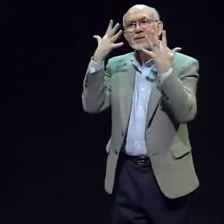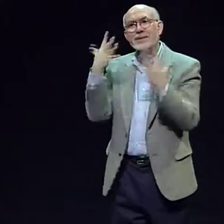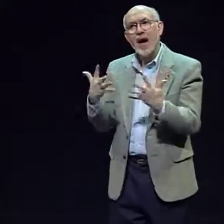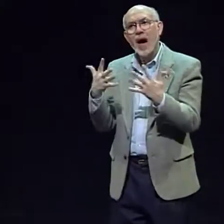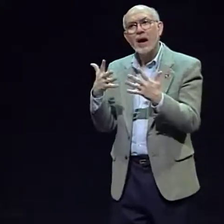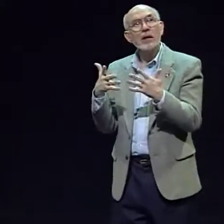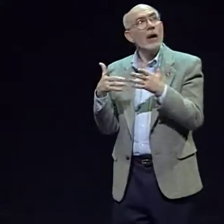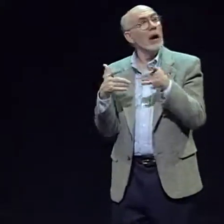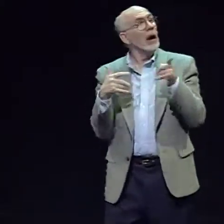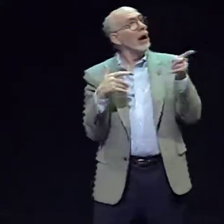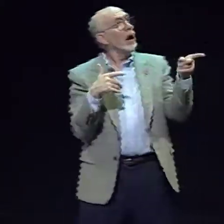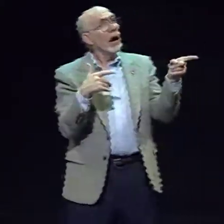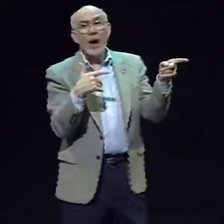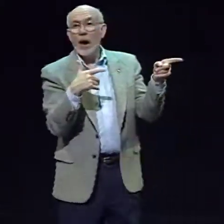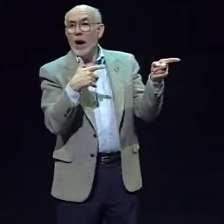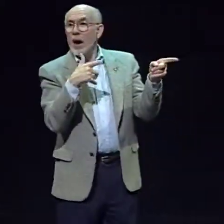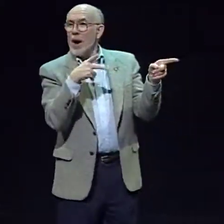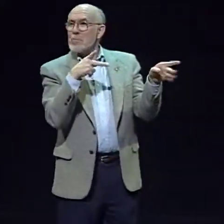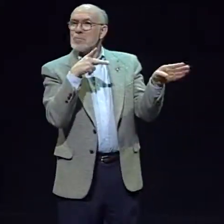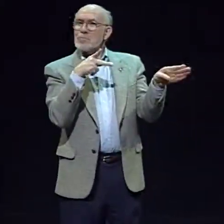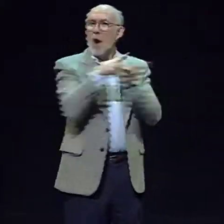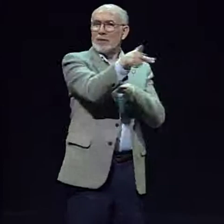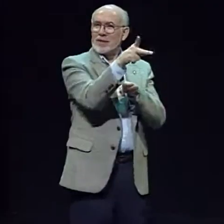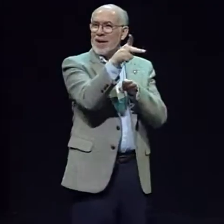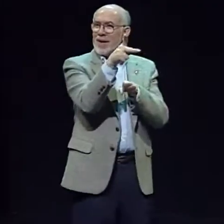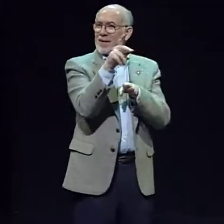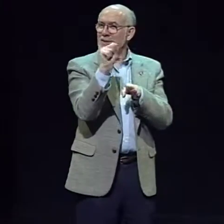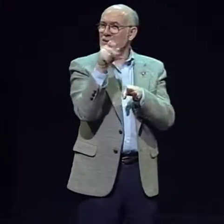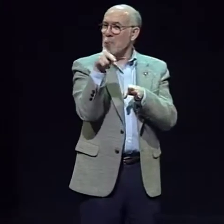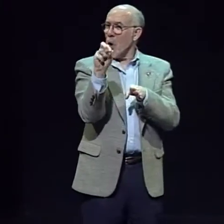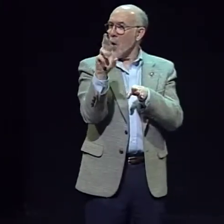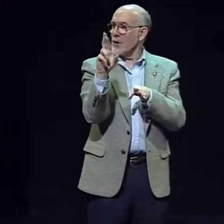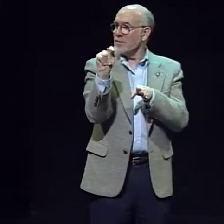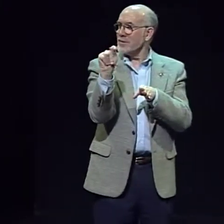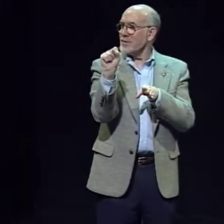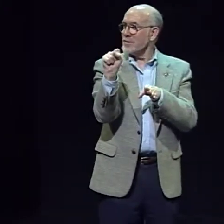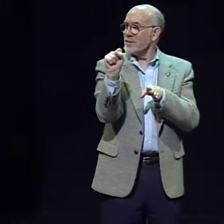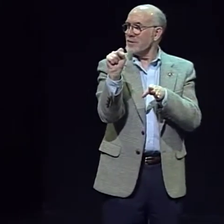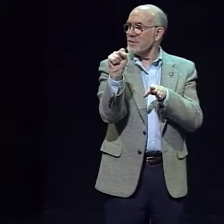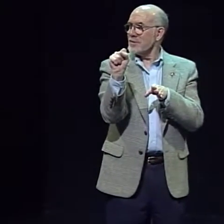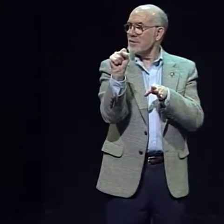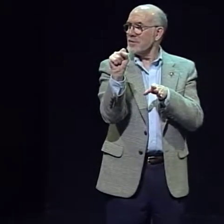BUT, SADLY, IF YOU LOOK AT PROFESSIONAL SPORTS,